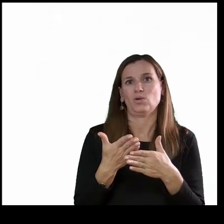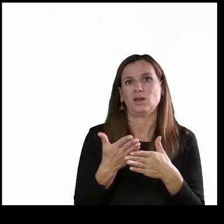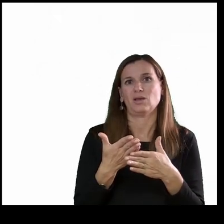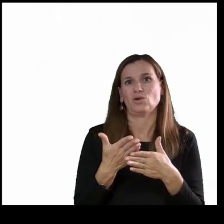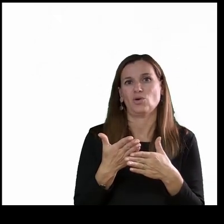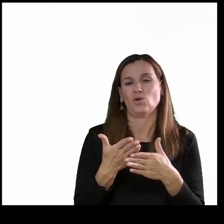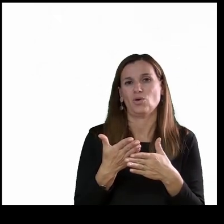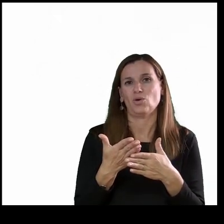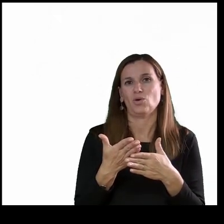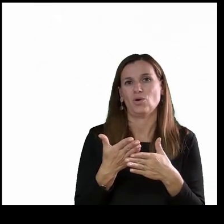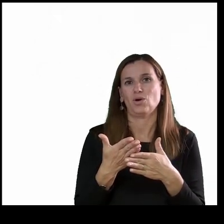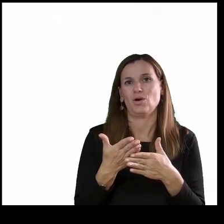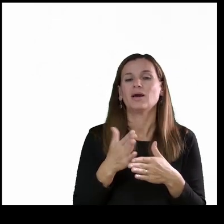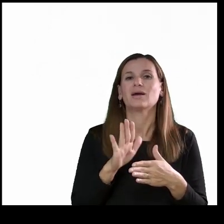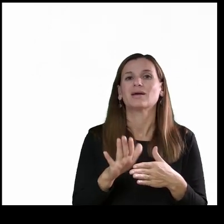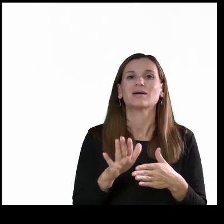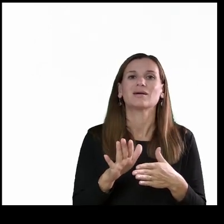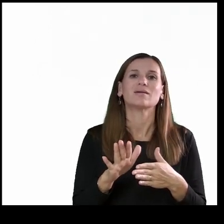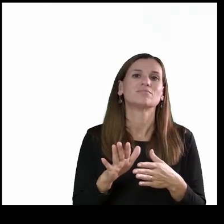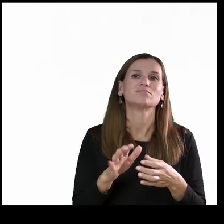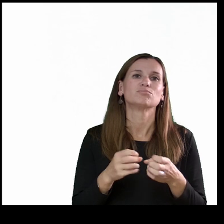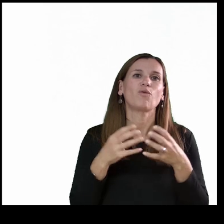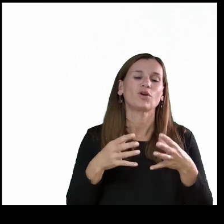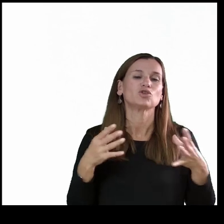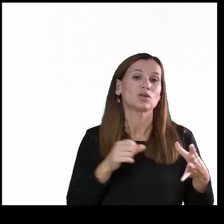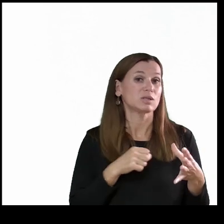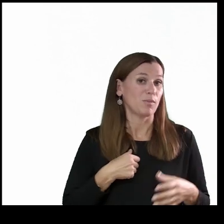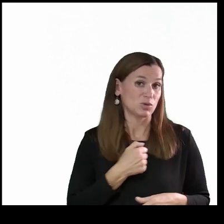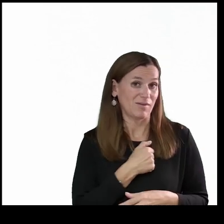and growing amount of knowledge.